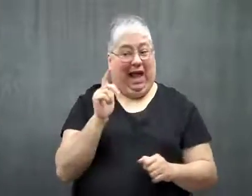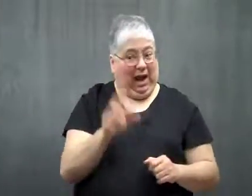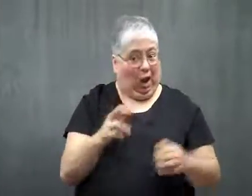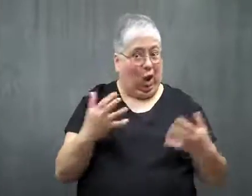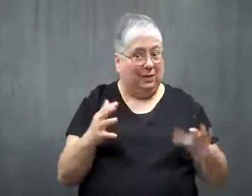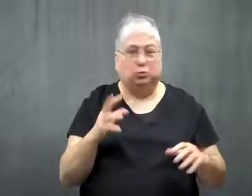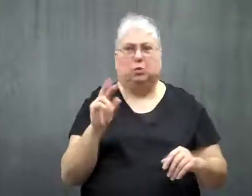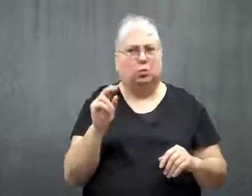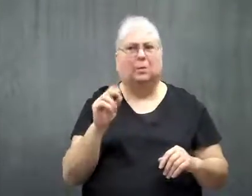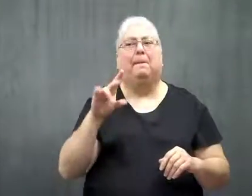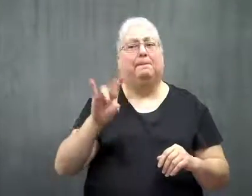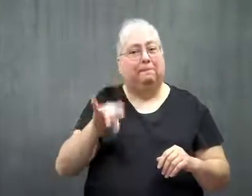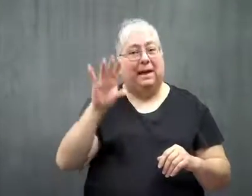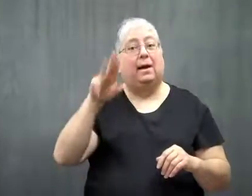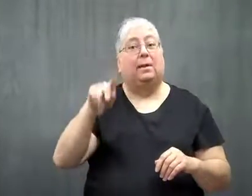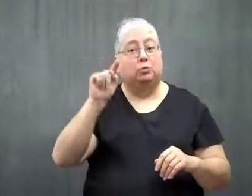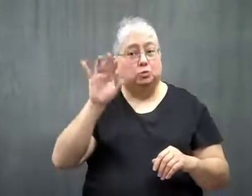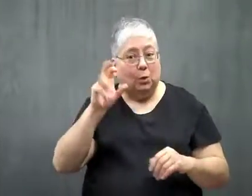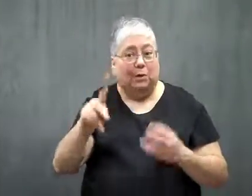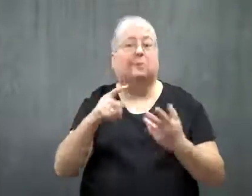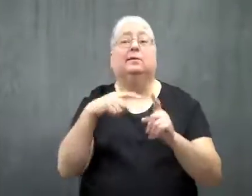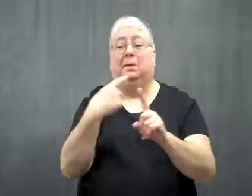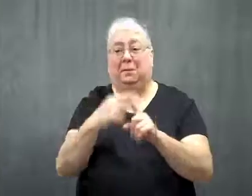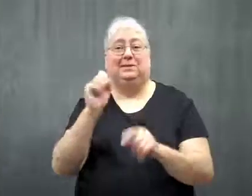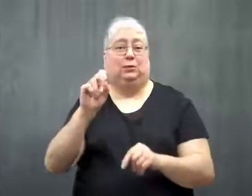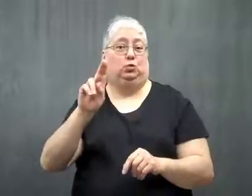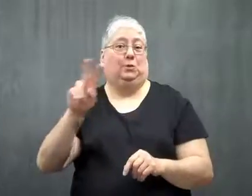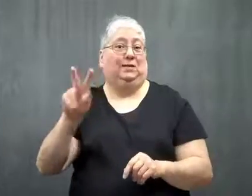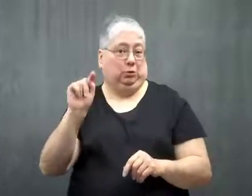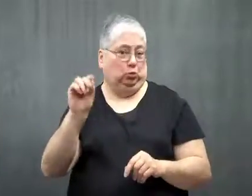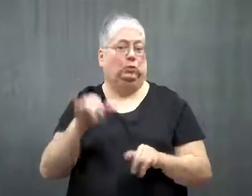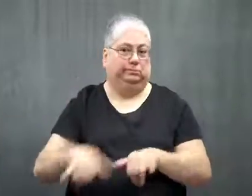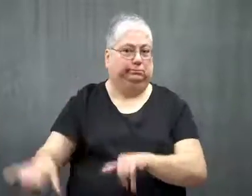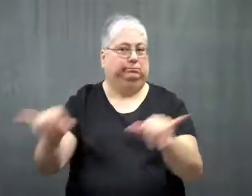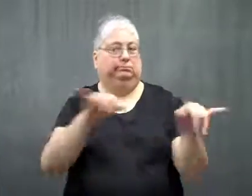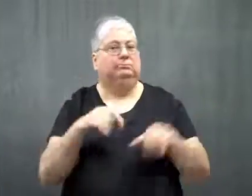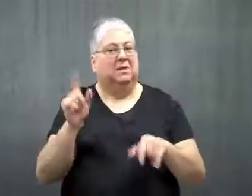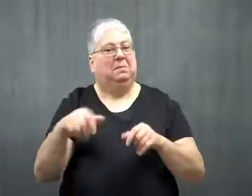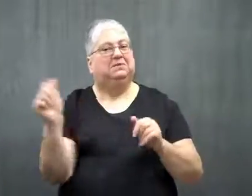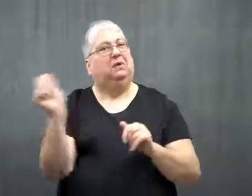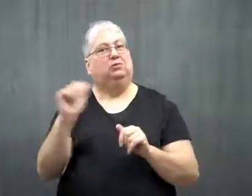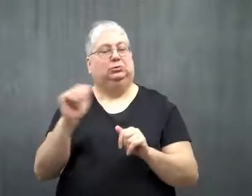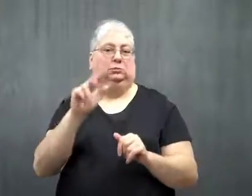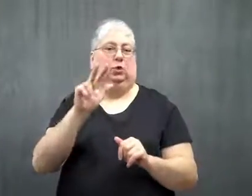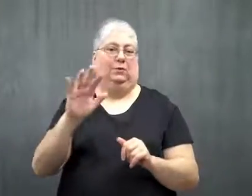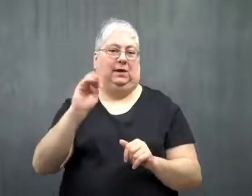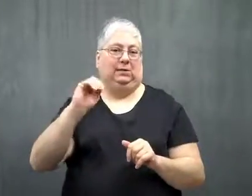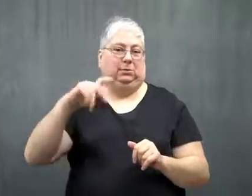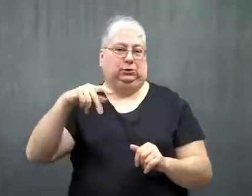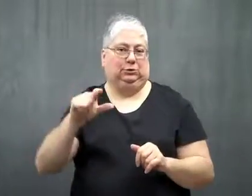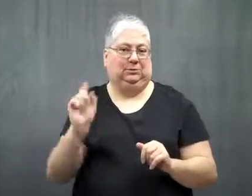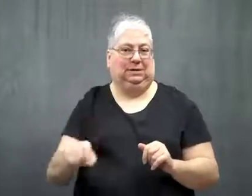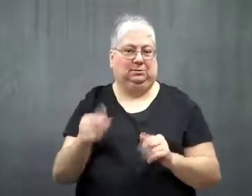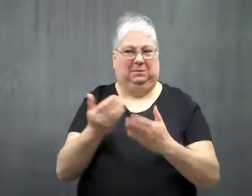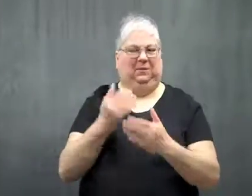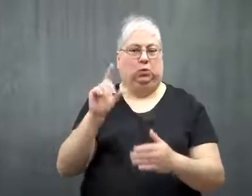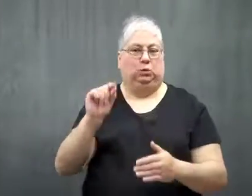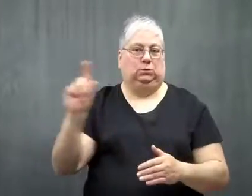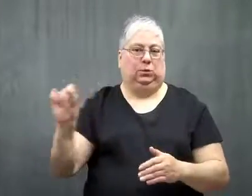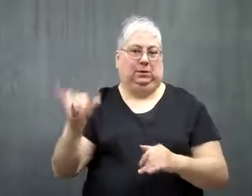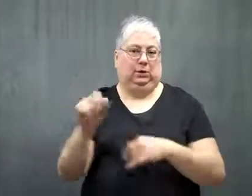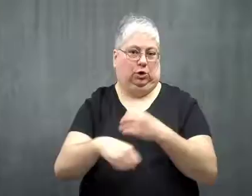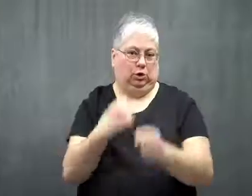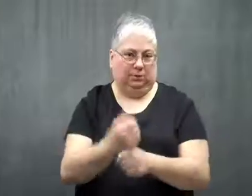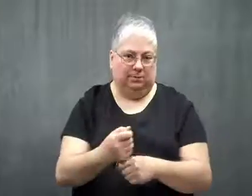Not just cars, but pickup trucks and SUVs must average 35 mpg by 2020.